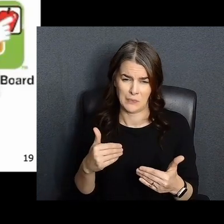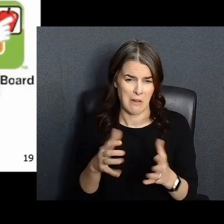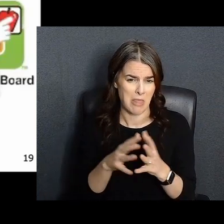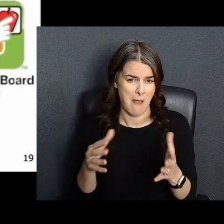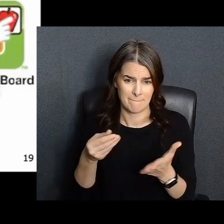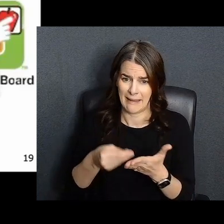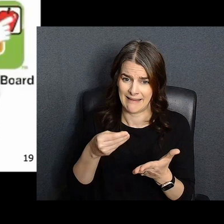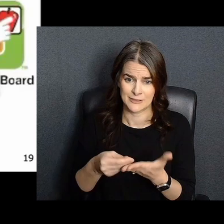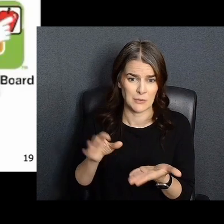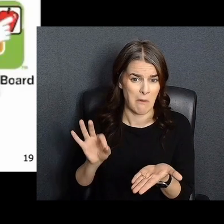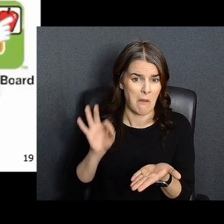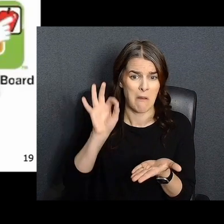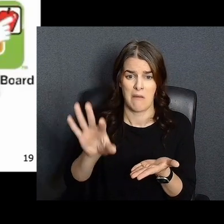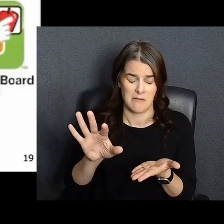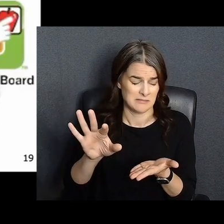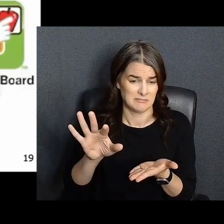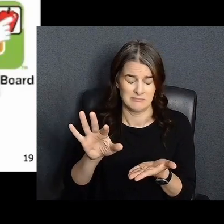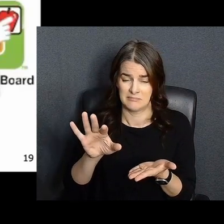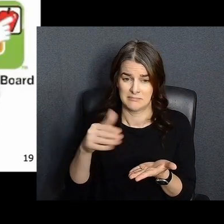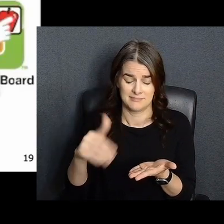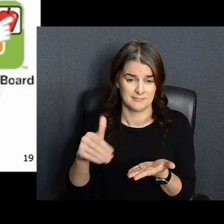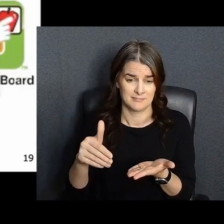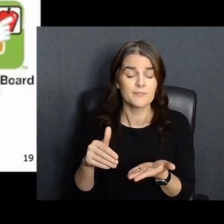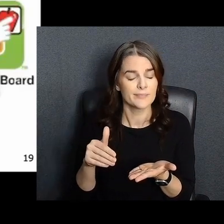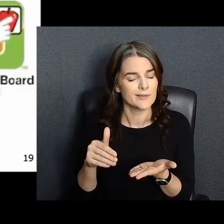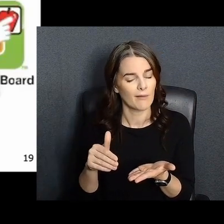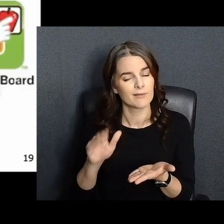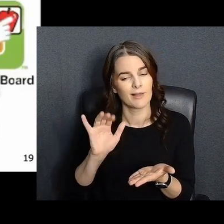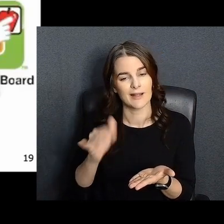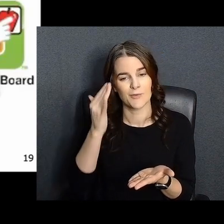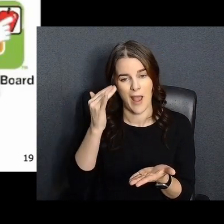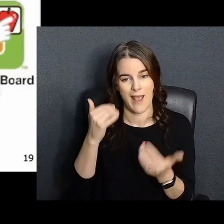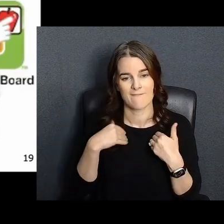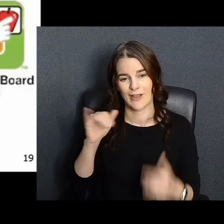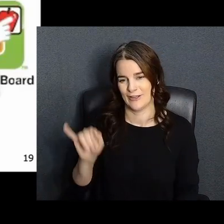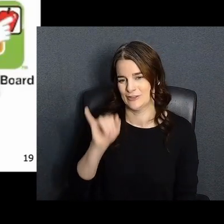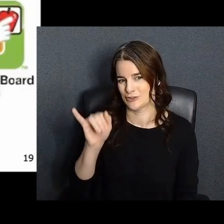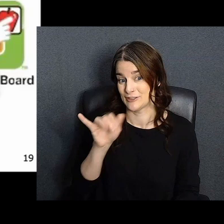of people to pay out of pocket. So that is why there are insurance options